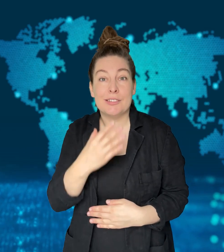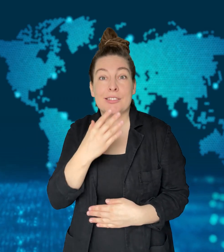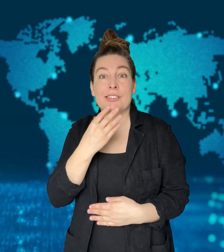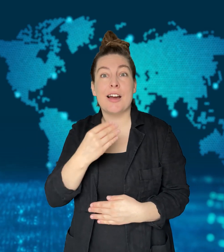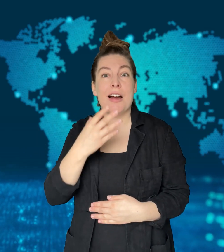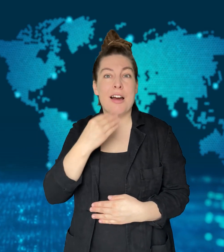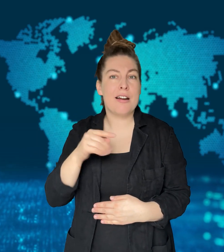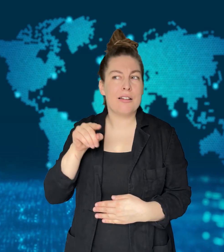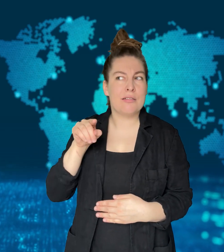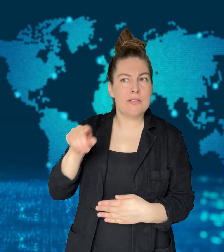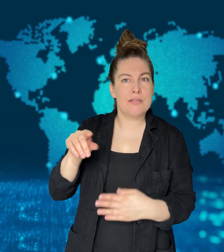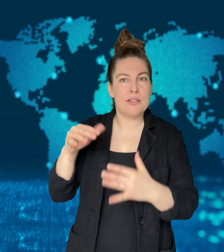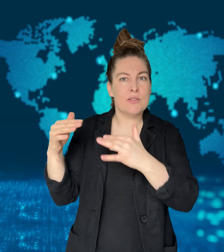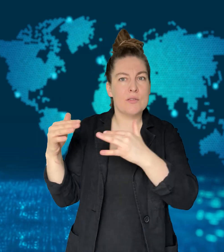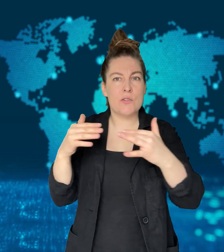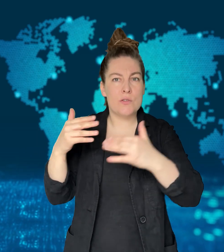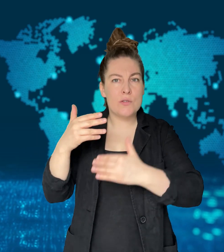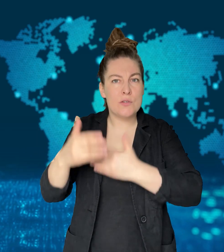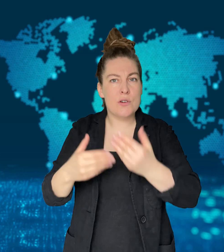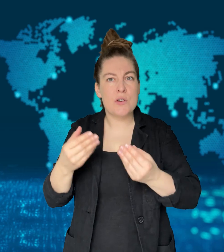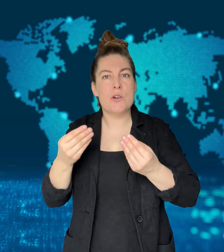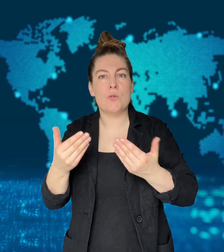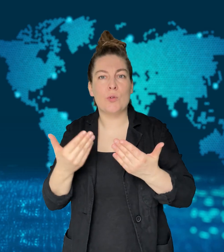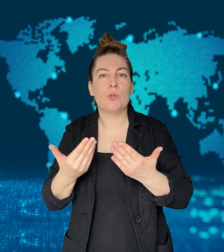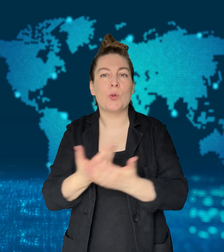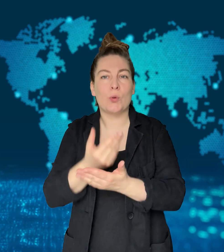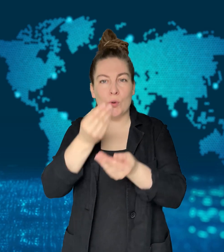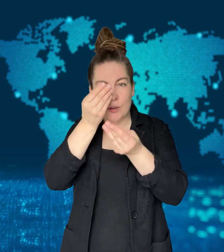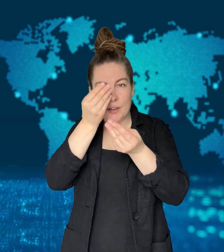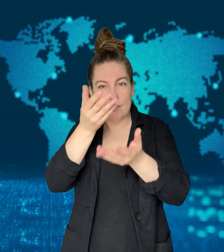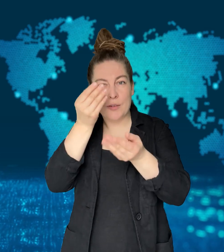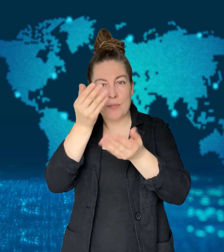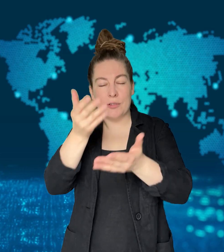War update